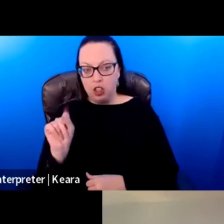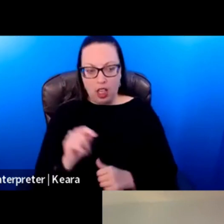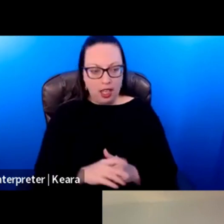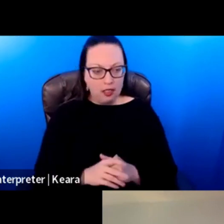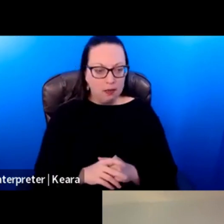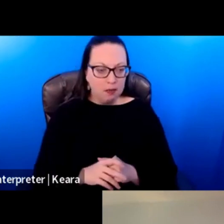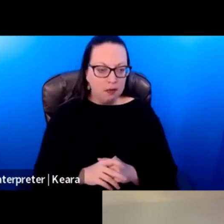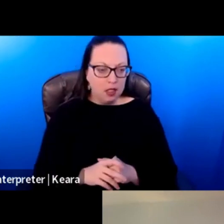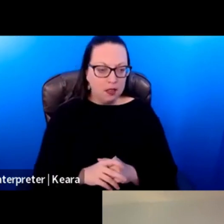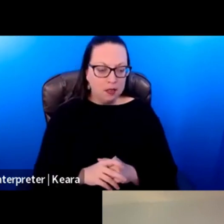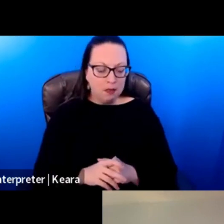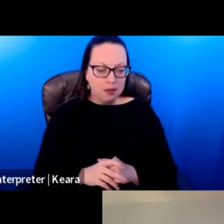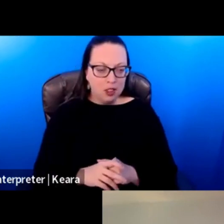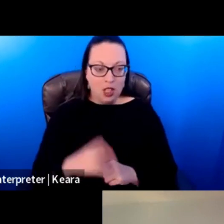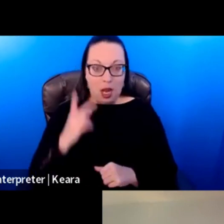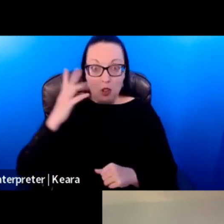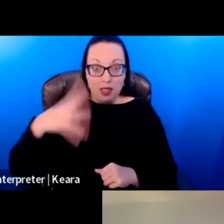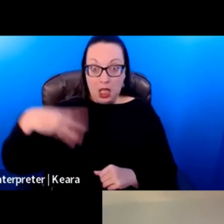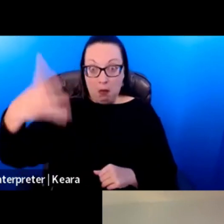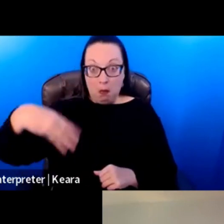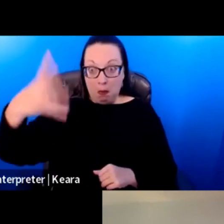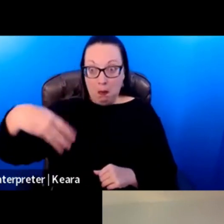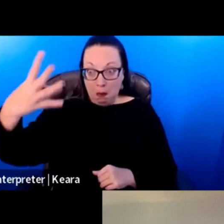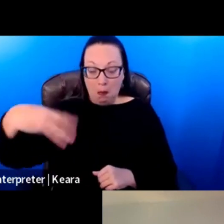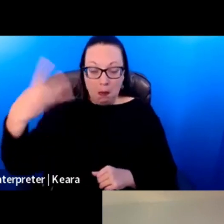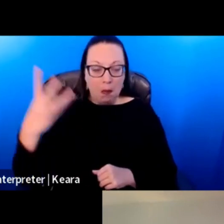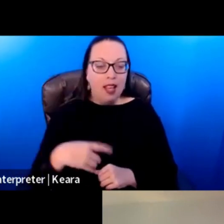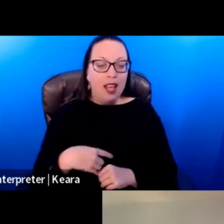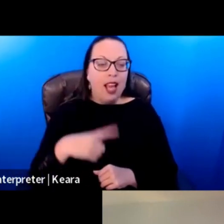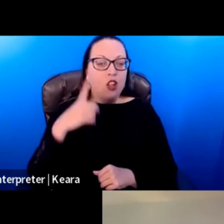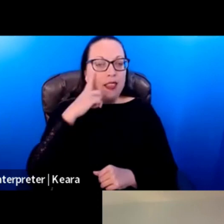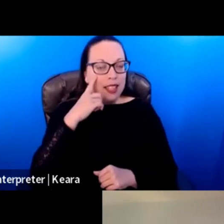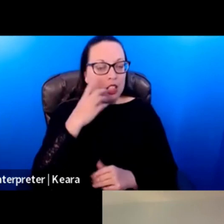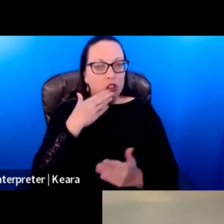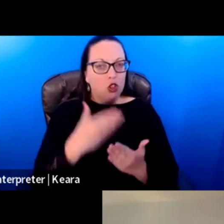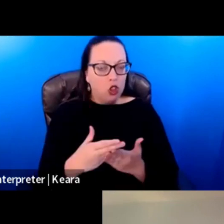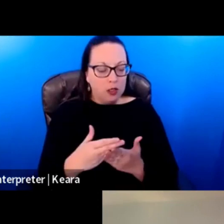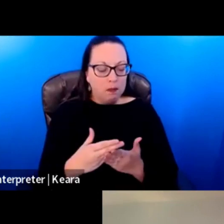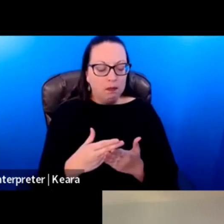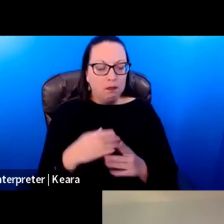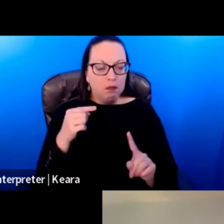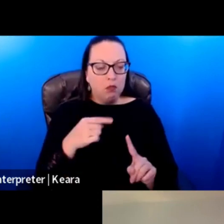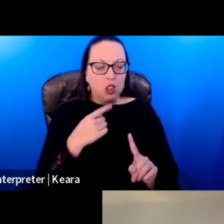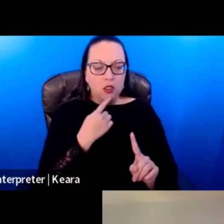Judy Dettmer: I'm just asking fly. She just Maria Crowley: just I think it's good to know, she said she was surprised about the, to learn